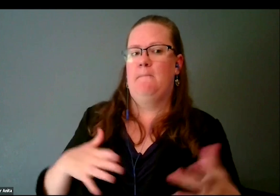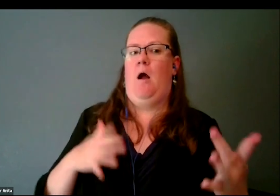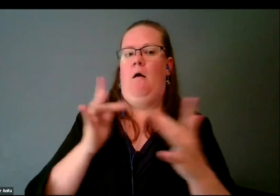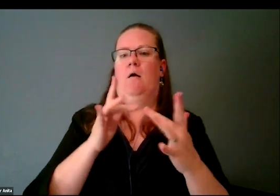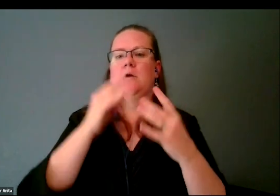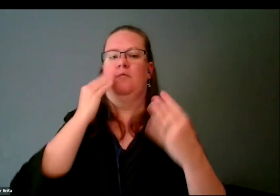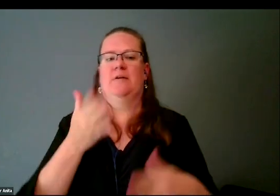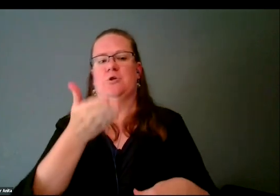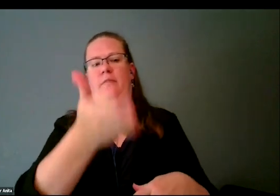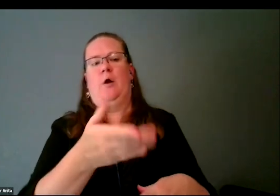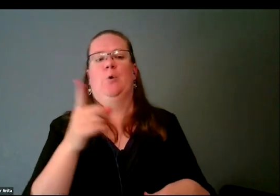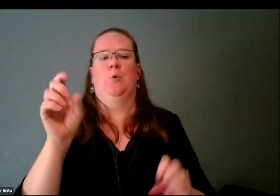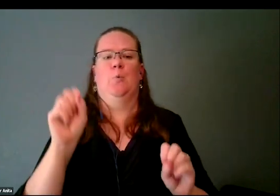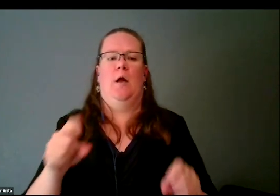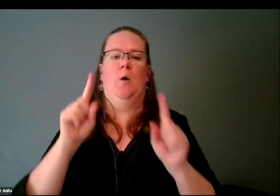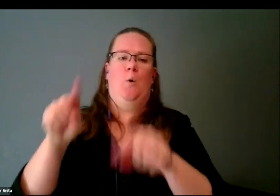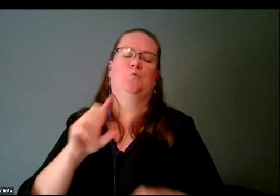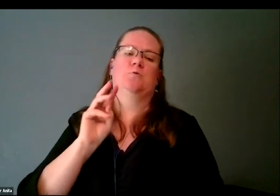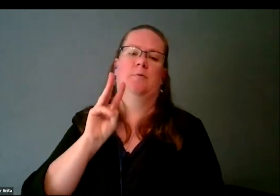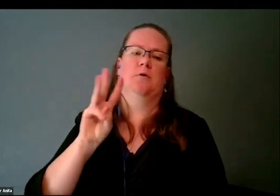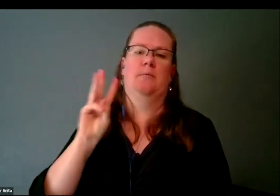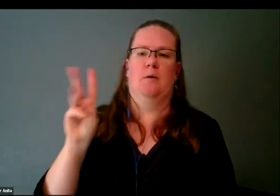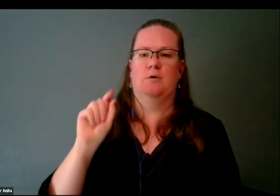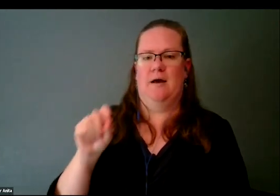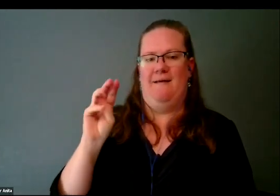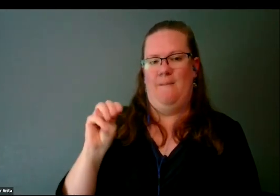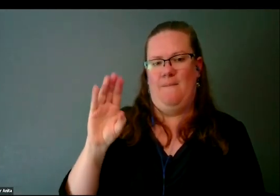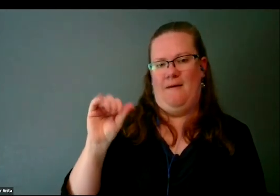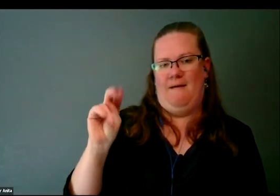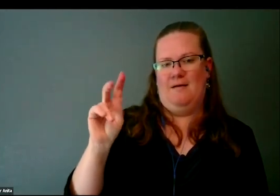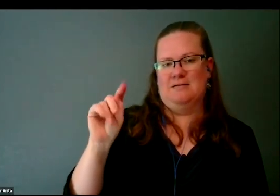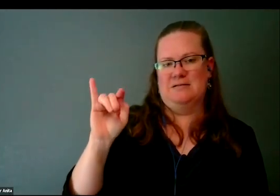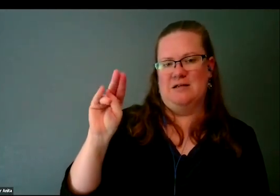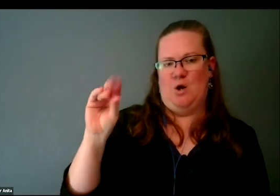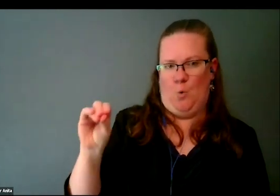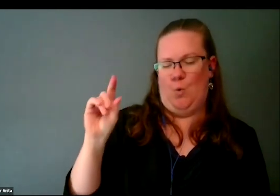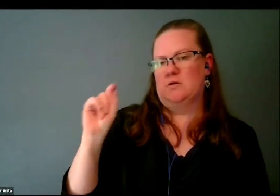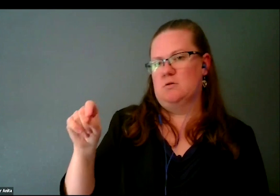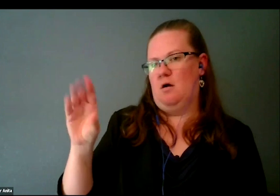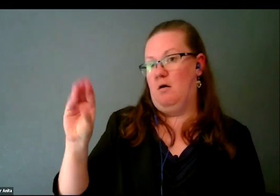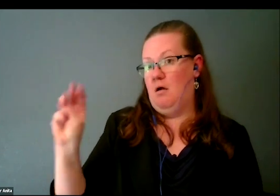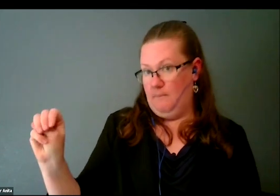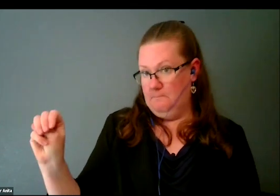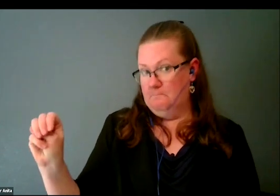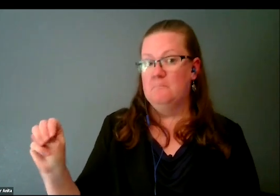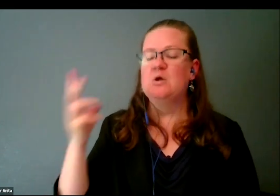You can go to www.mcantino.com, M-C-A-N-T-I-N-O, to see more of my work.